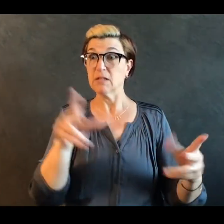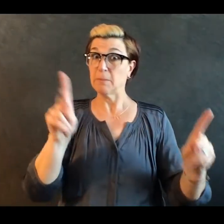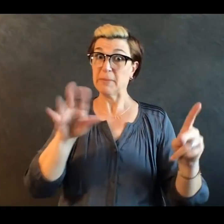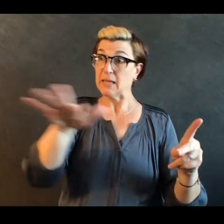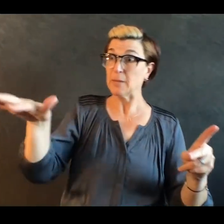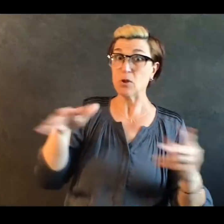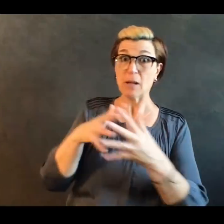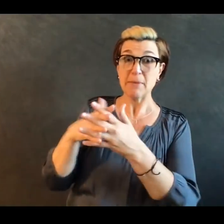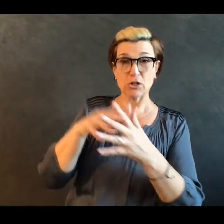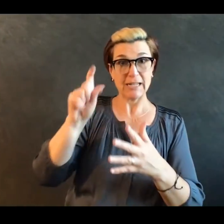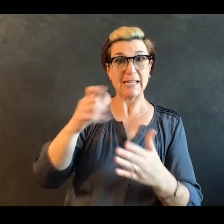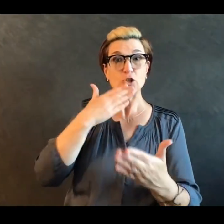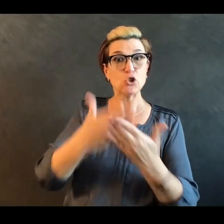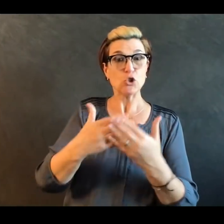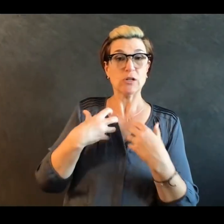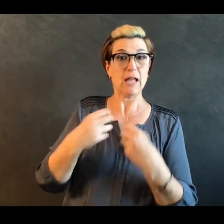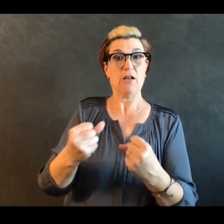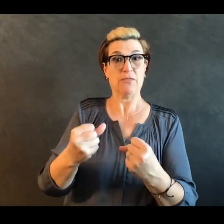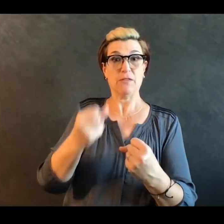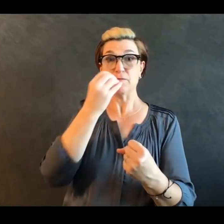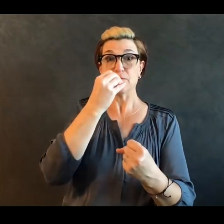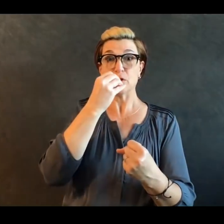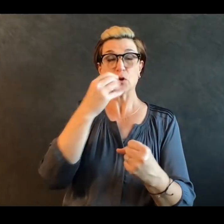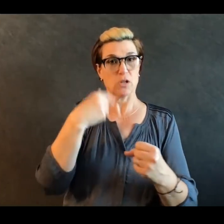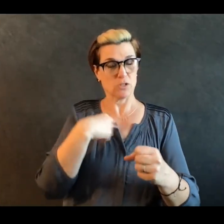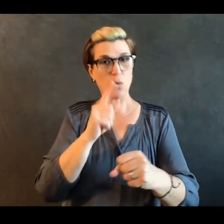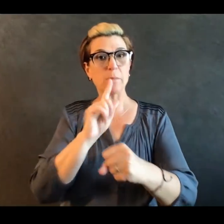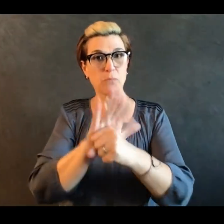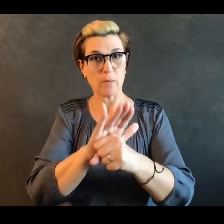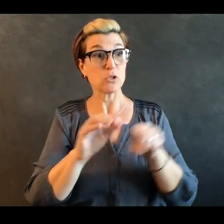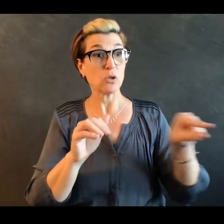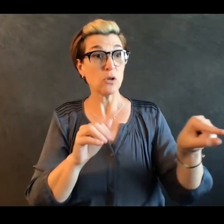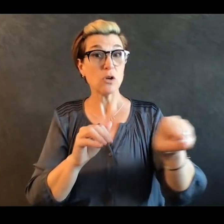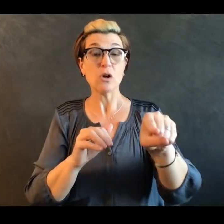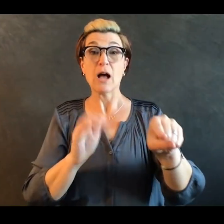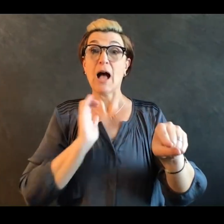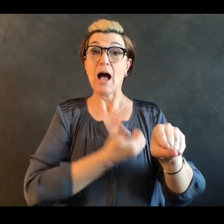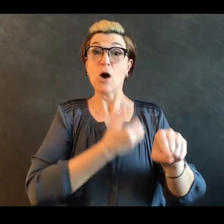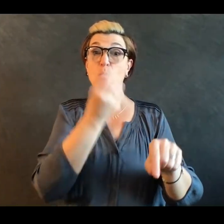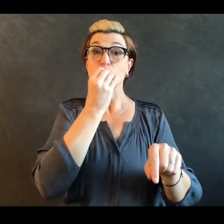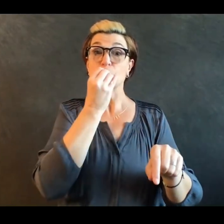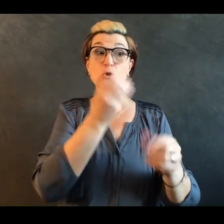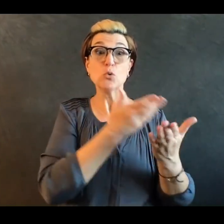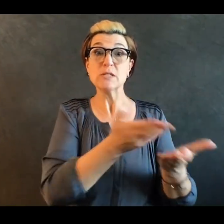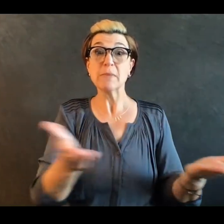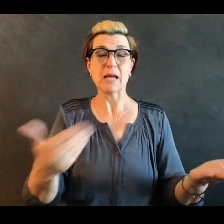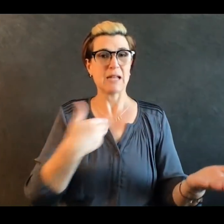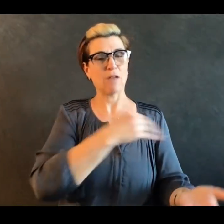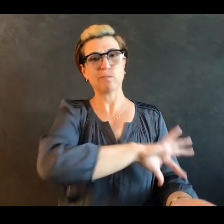want to assure you the American food supply is strong resilient and safe and